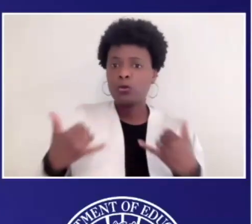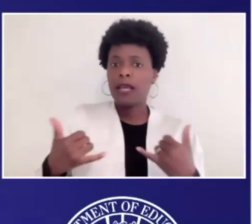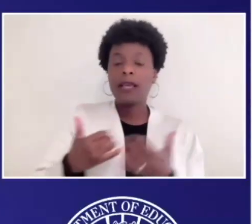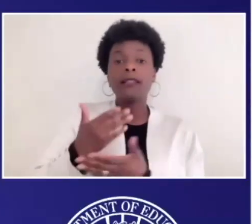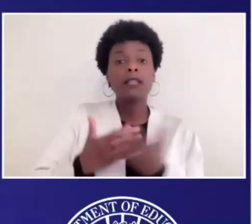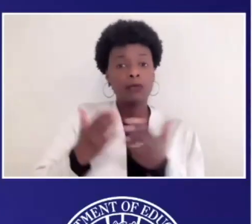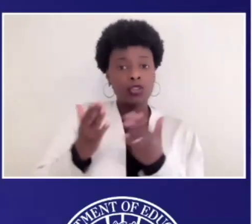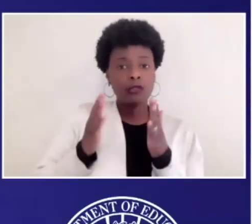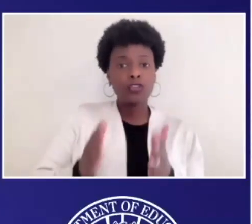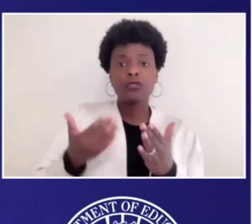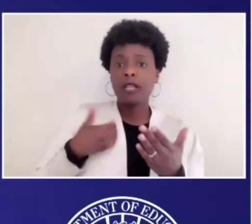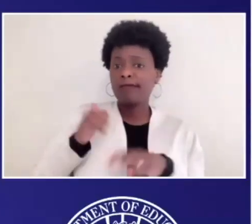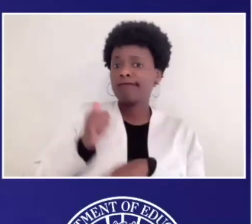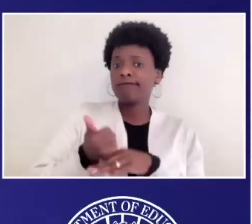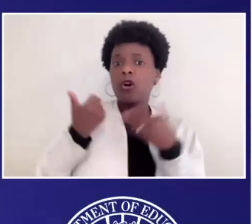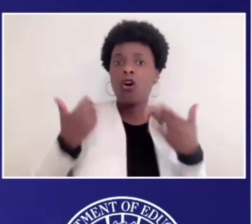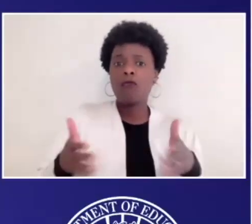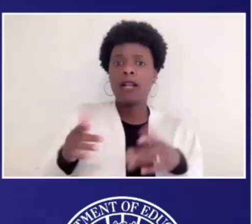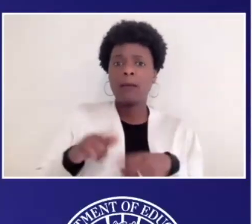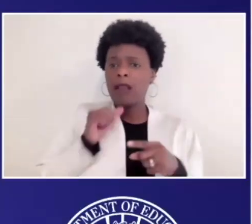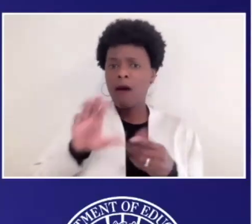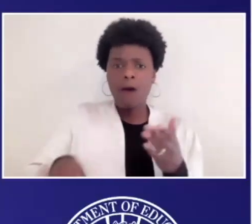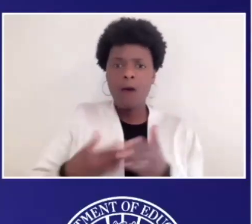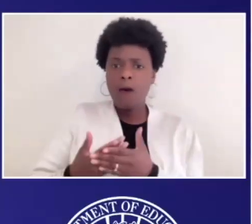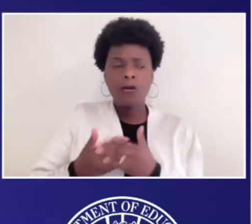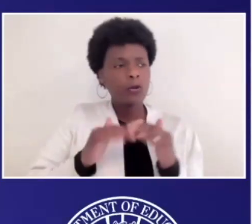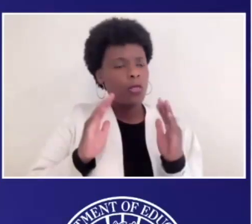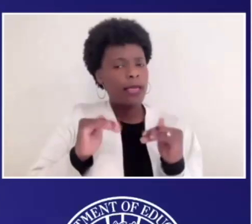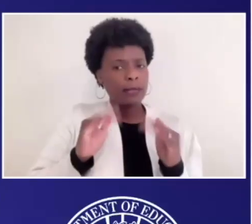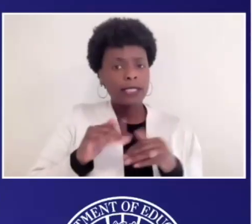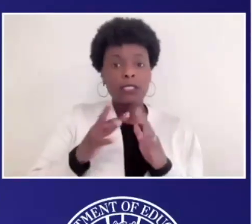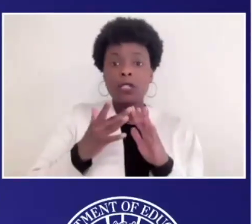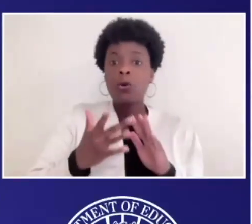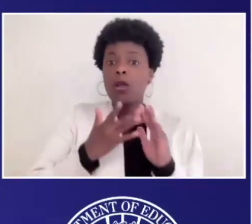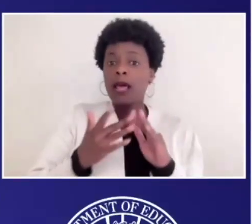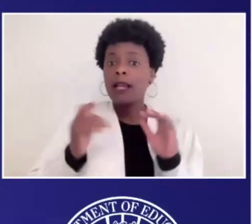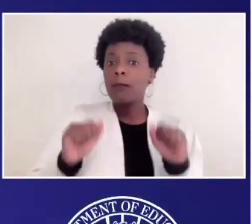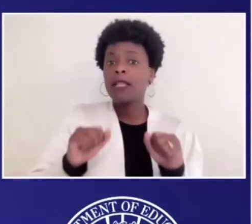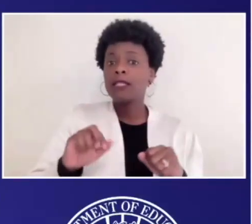may already have that in place. So as the expectation that the online ability to opt out of advancing the due